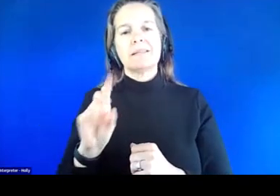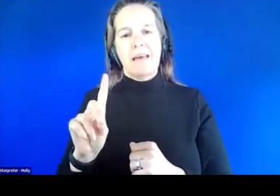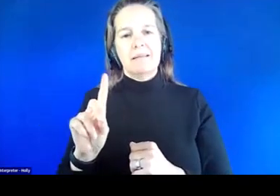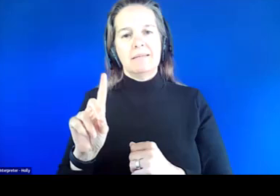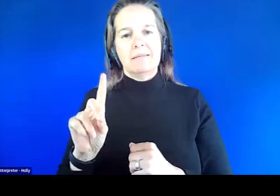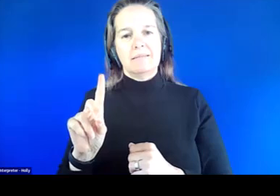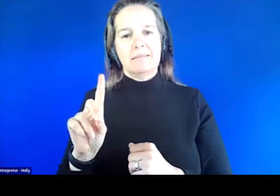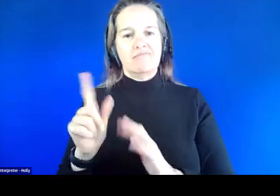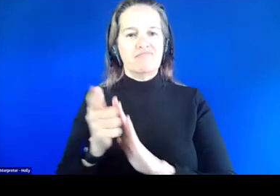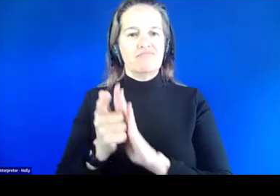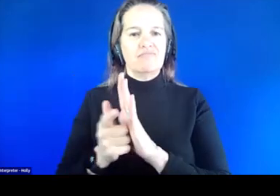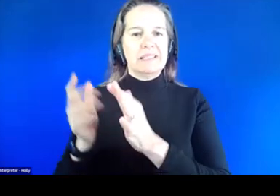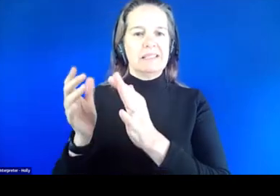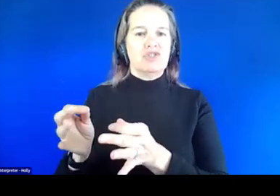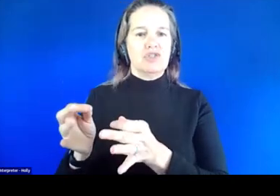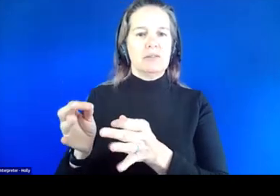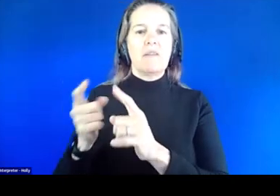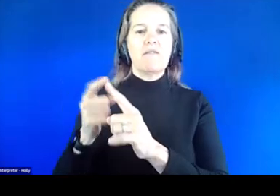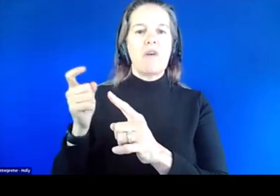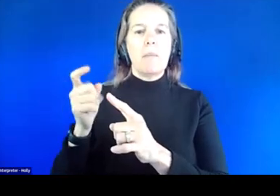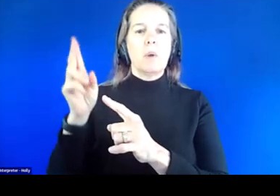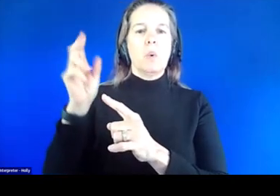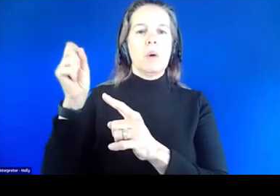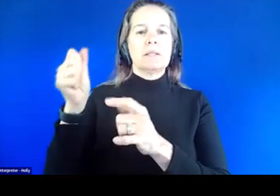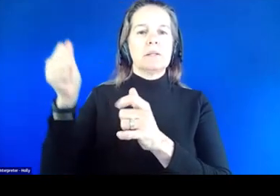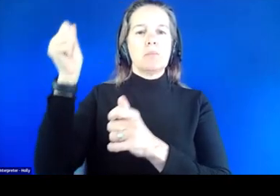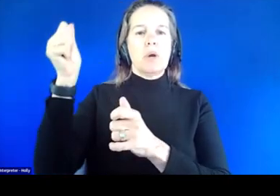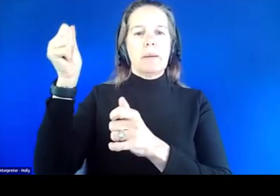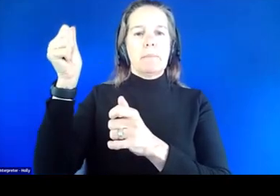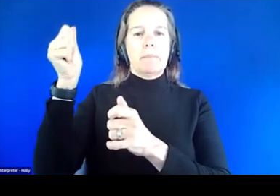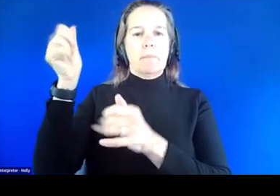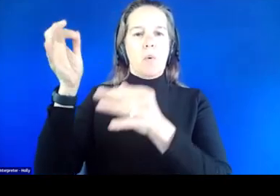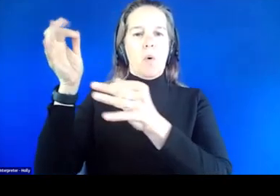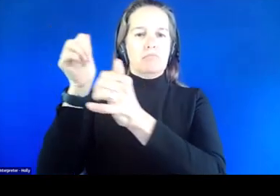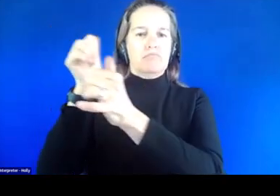by the United States Supreme Court. And that was kind